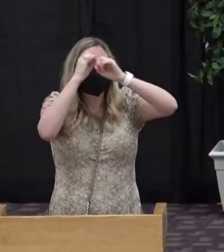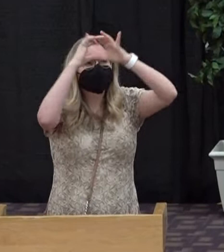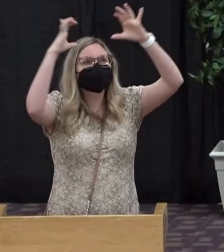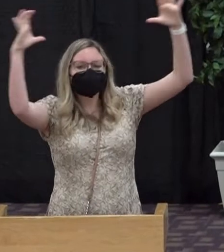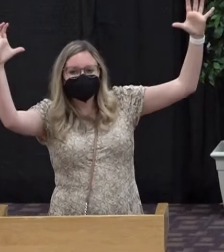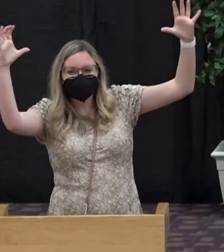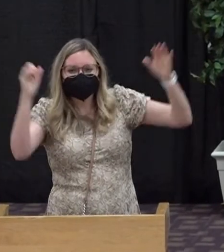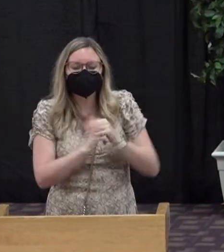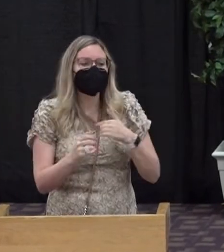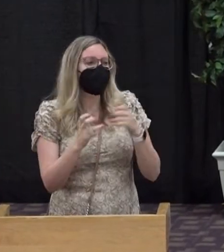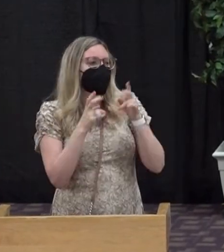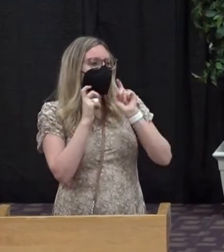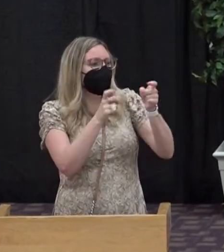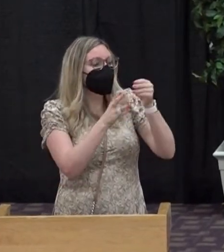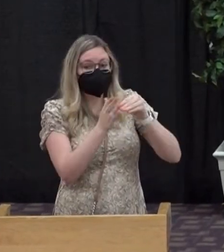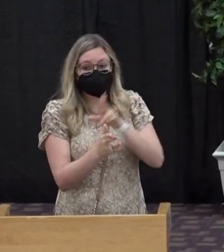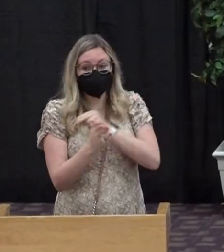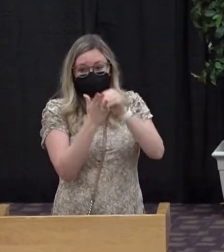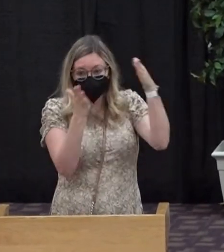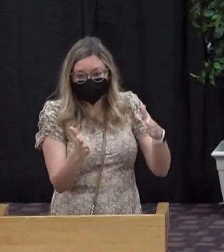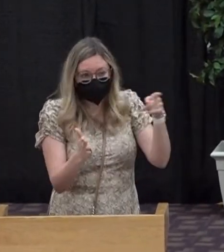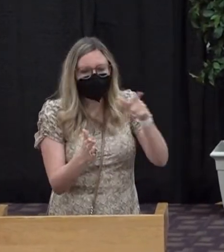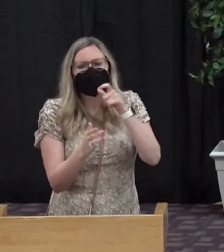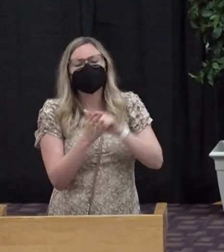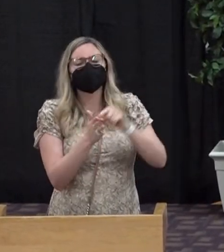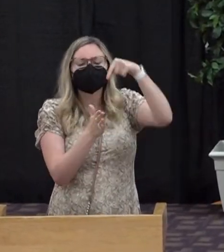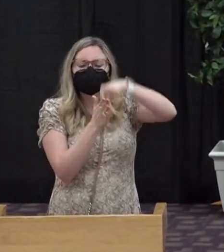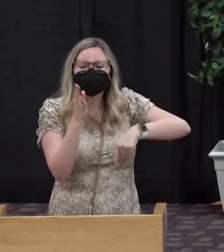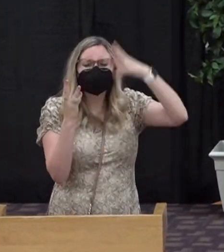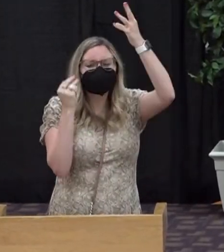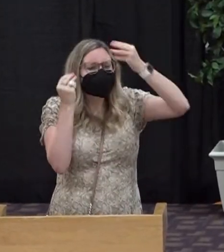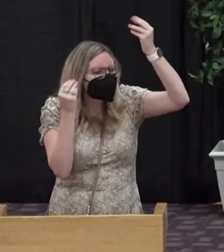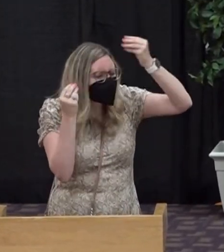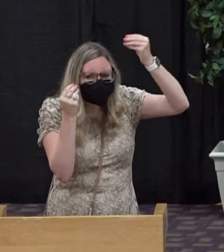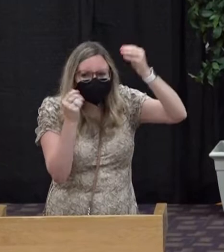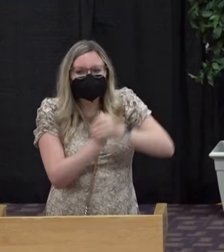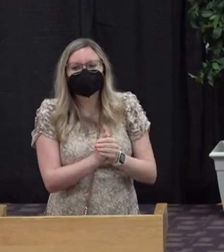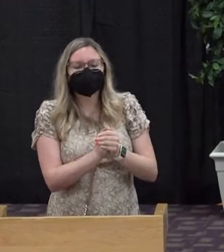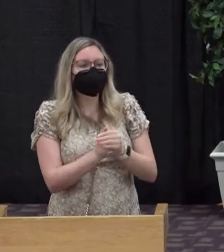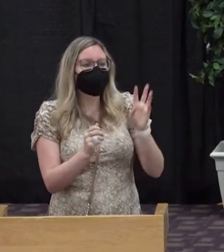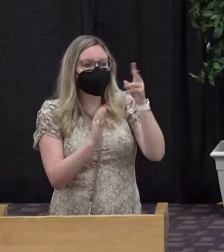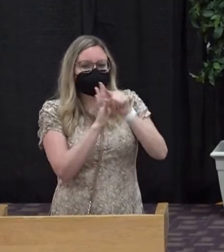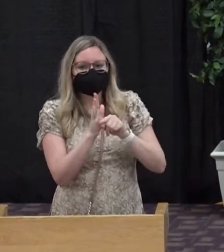He's learned, he's extremely creative. And this award is given to somebody who is a deep thinker.